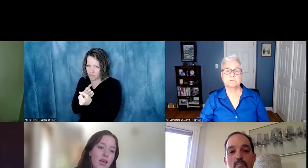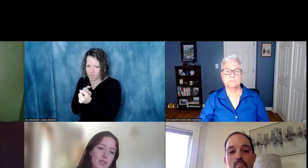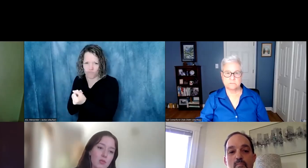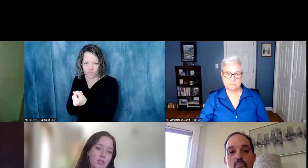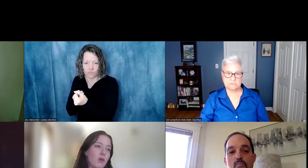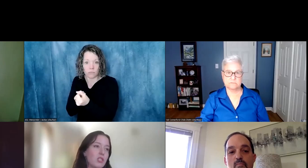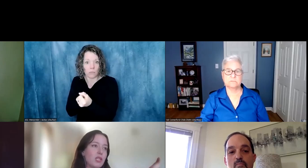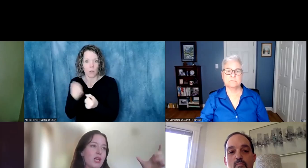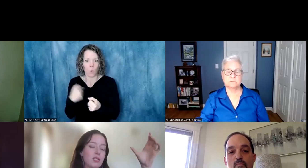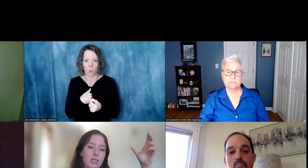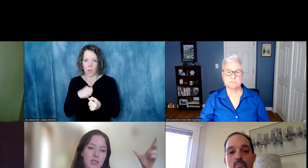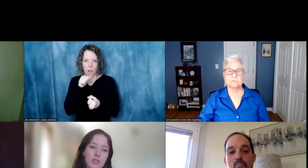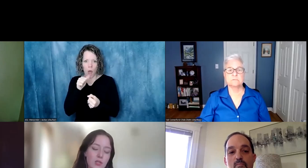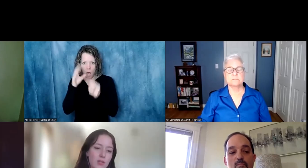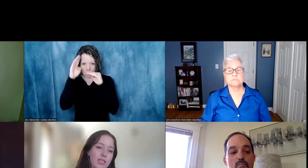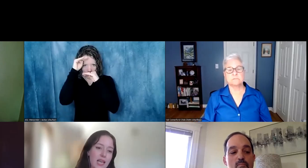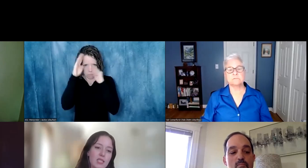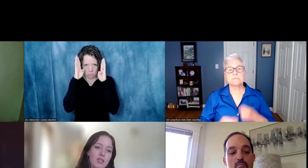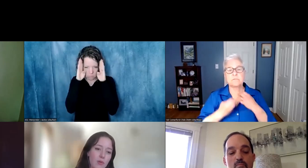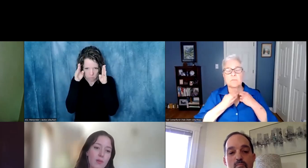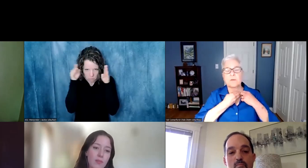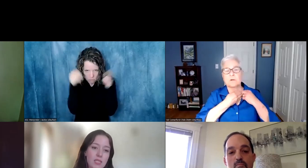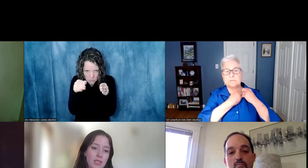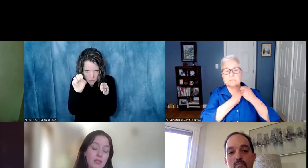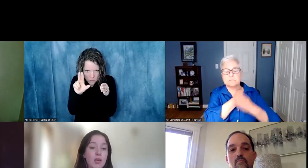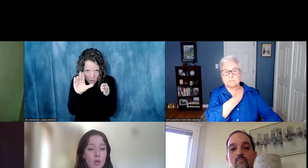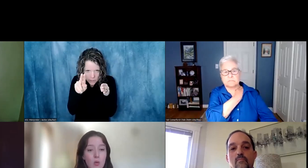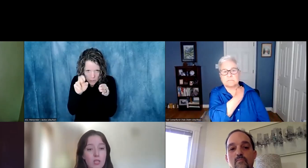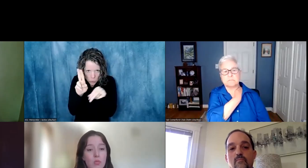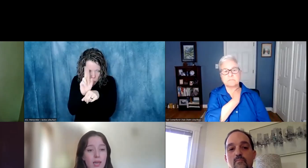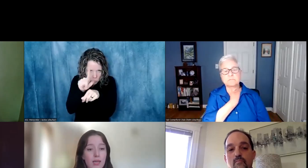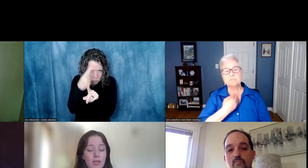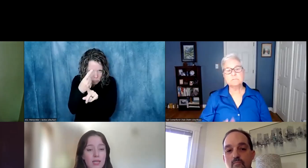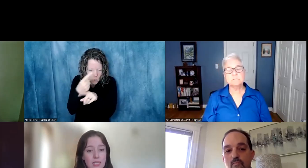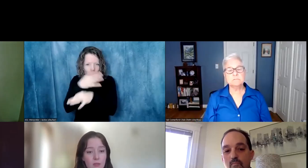asking or using a questionnaire to, sort of, assess for mental health, what you get is the